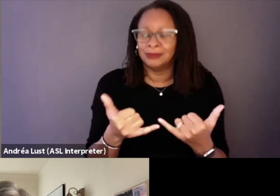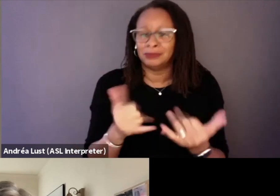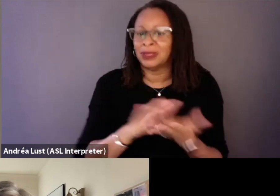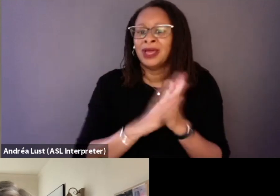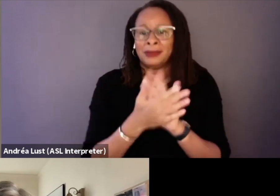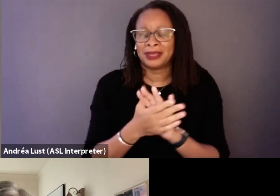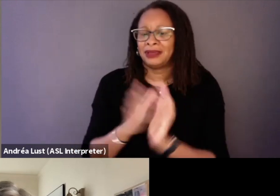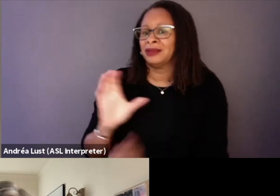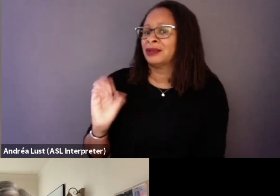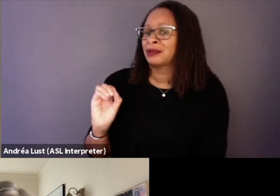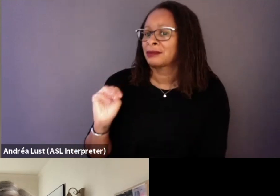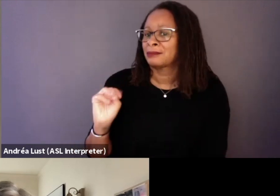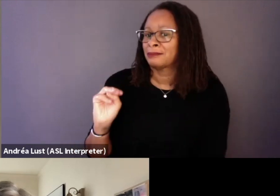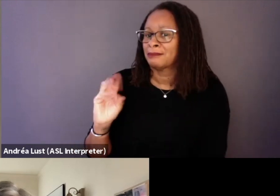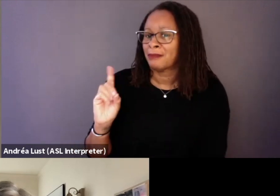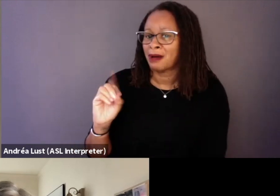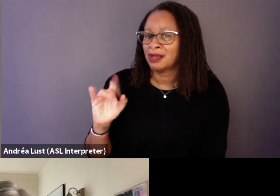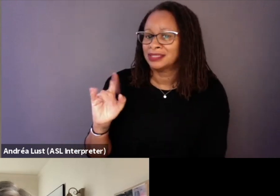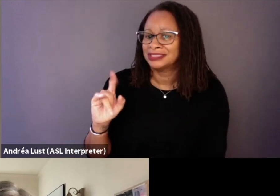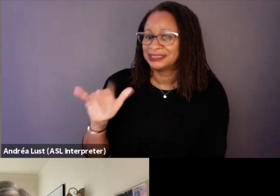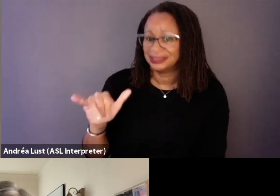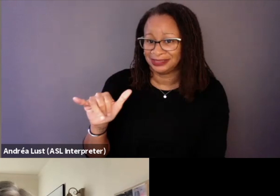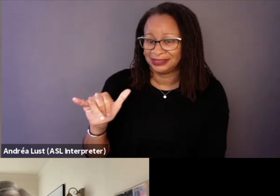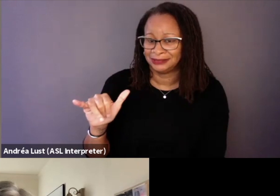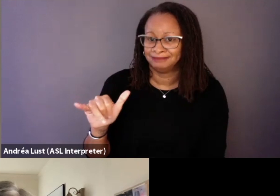and had gone mainstream and it was going elsewhere.